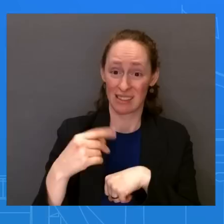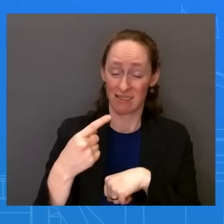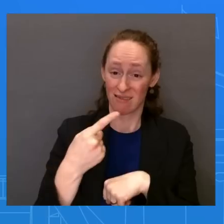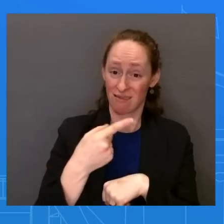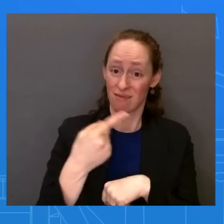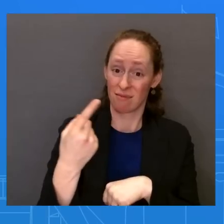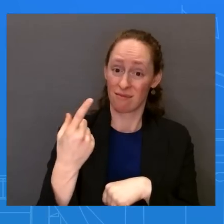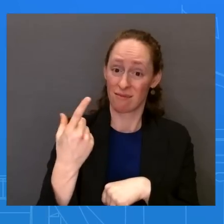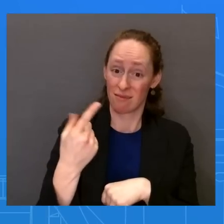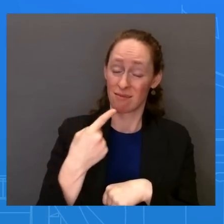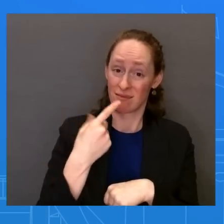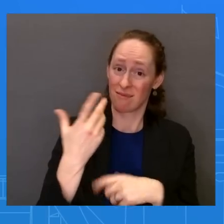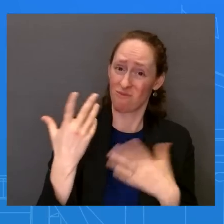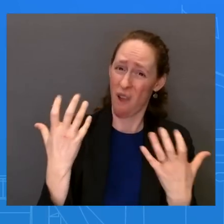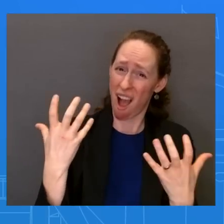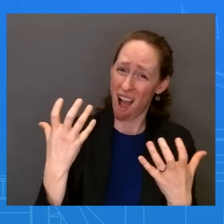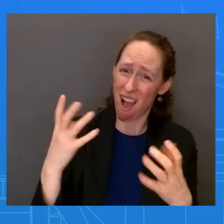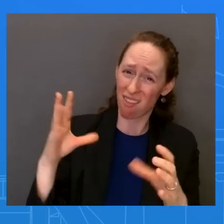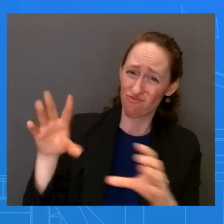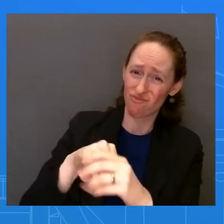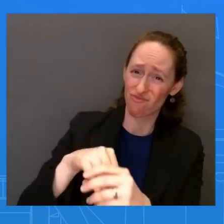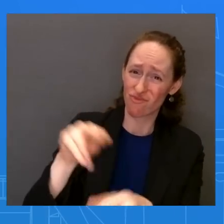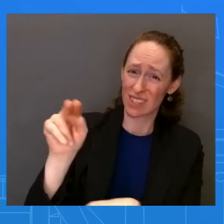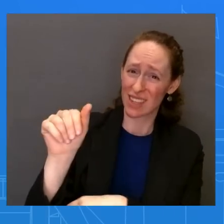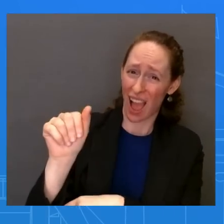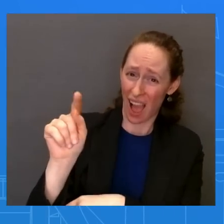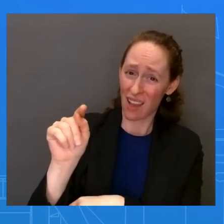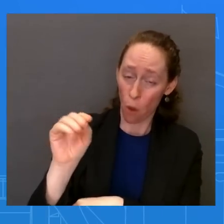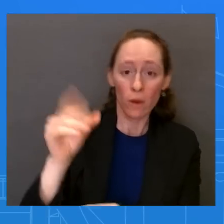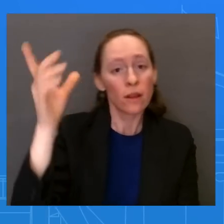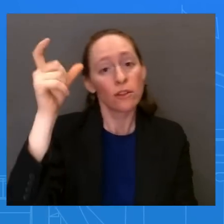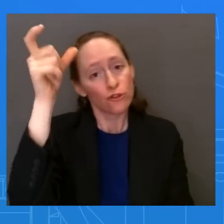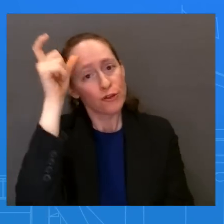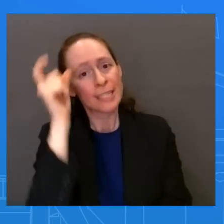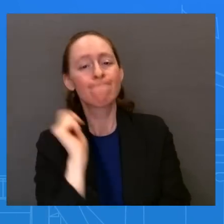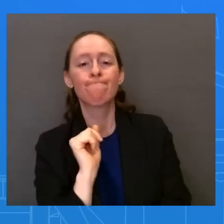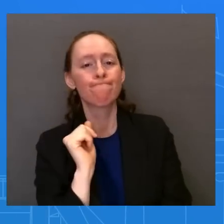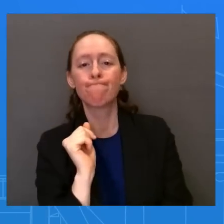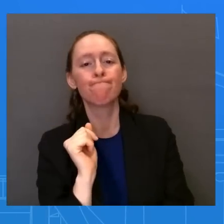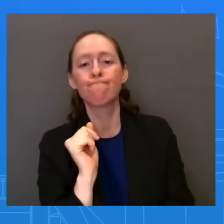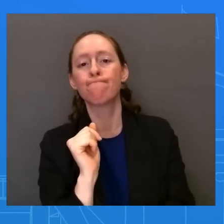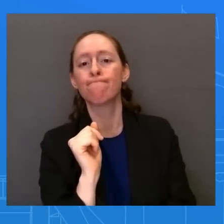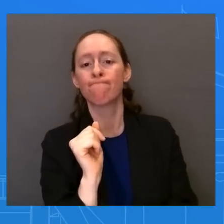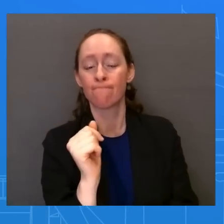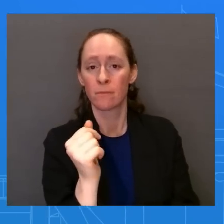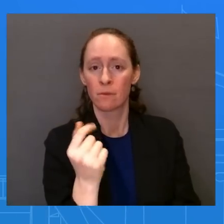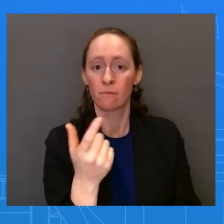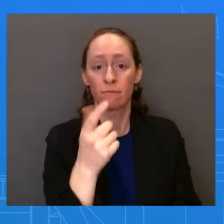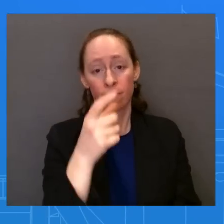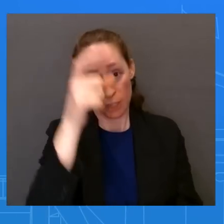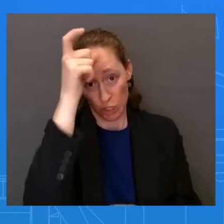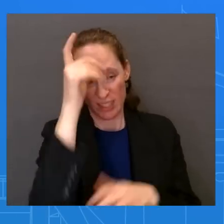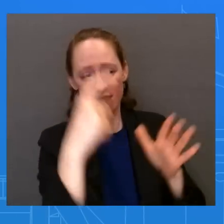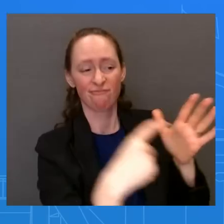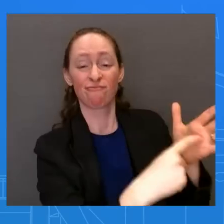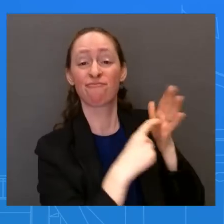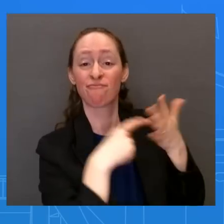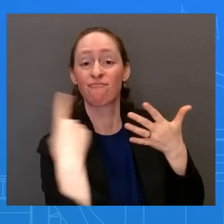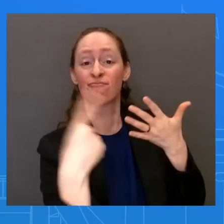And if not, does the President consider Turkey a reliable NATO Ally?